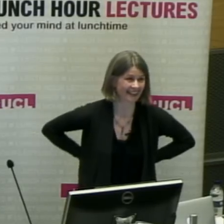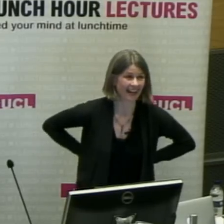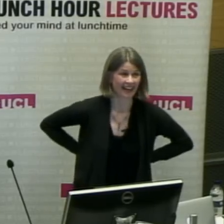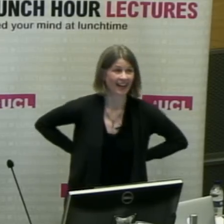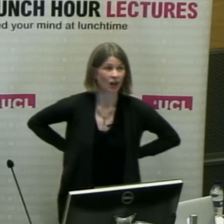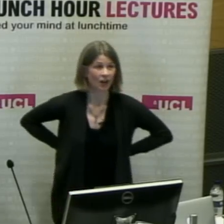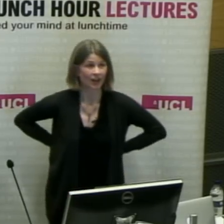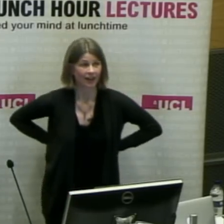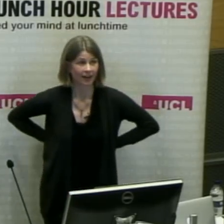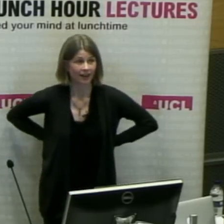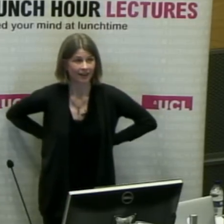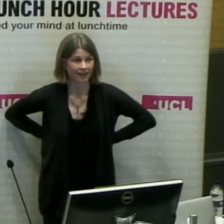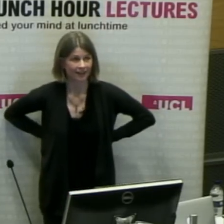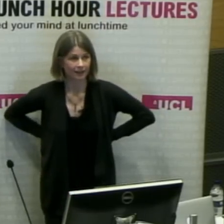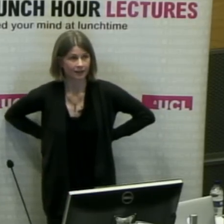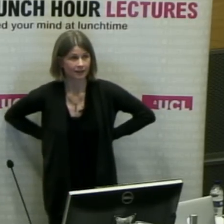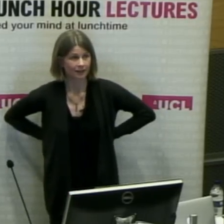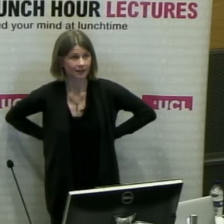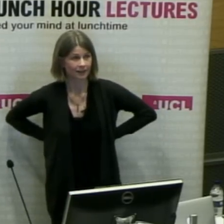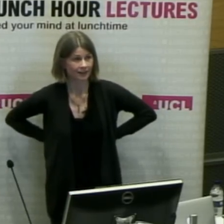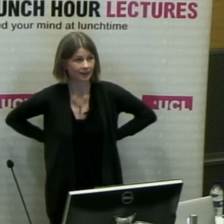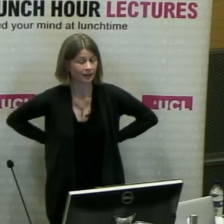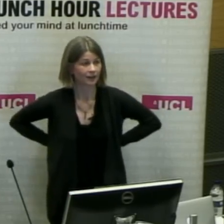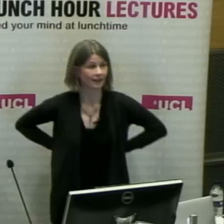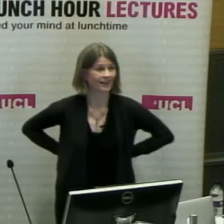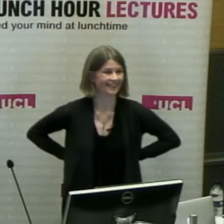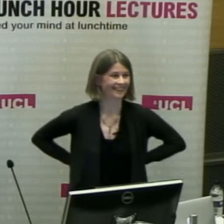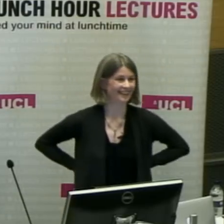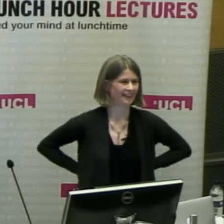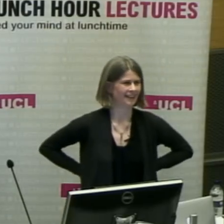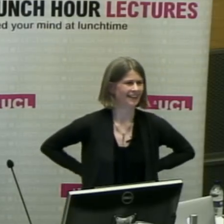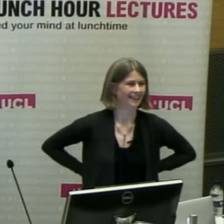It sounds dim, but there were millions of pounds spent and people lost their jobs.